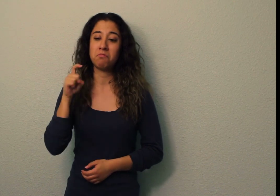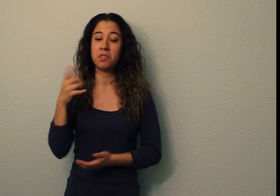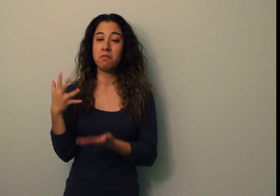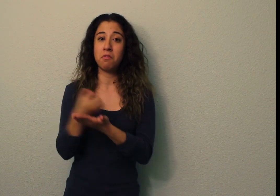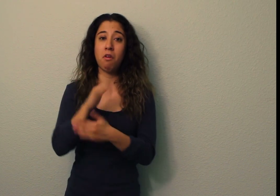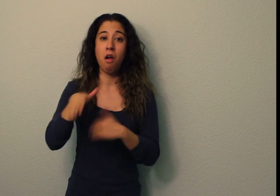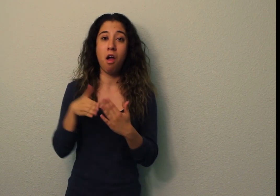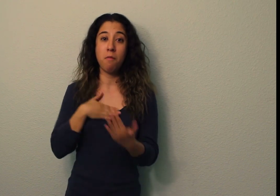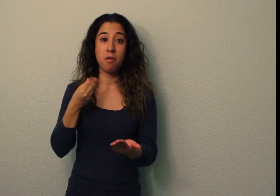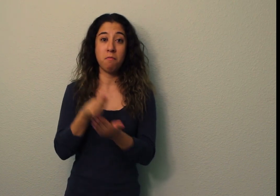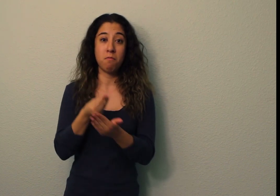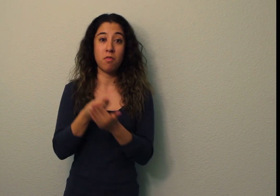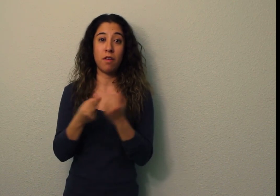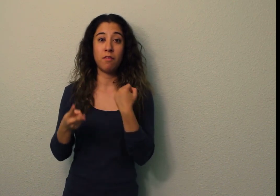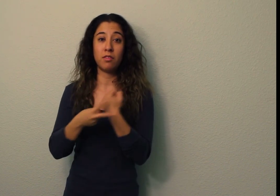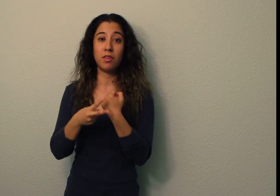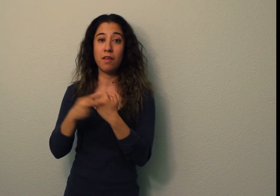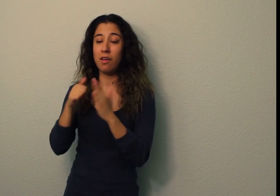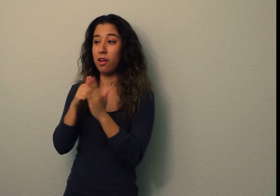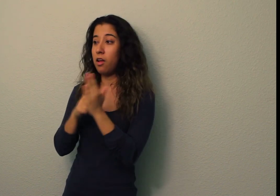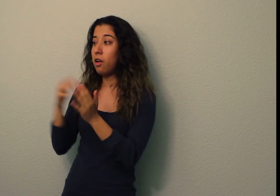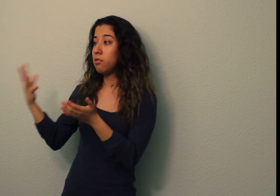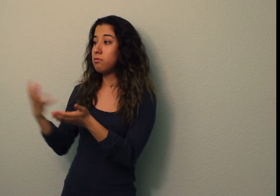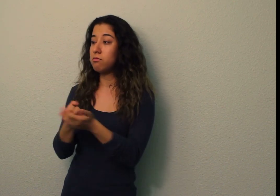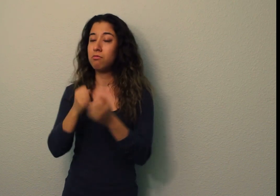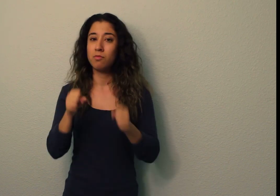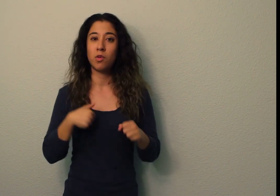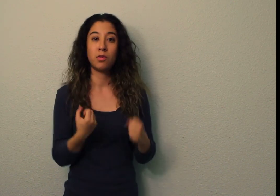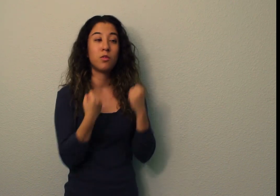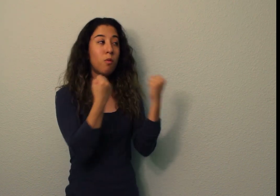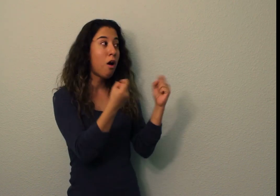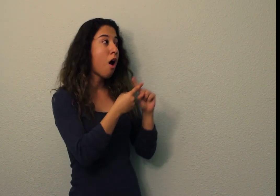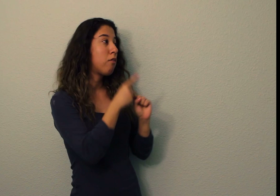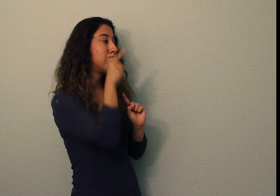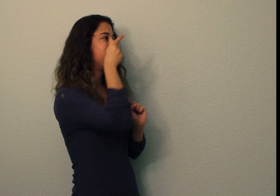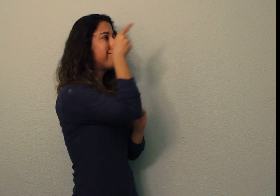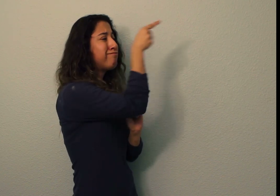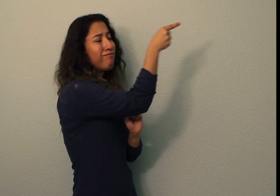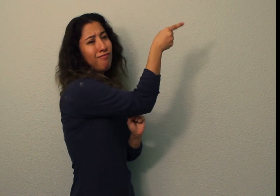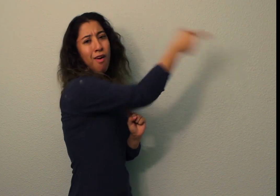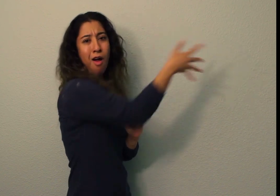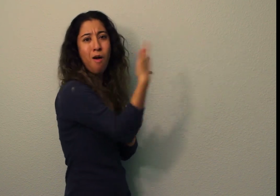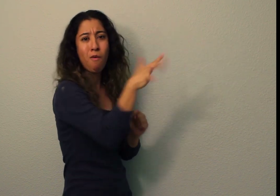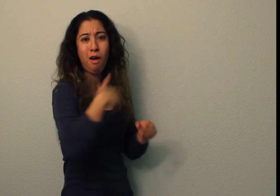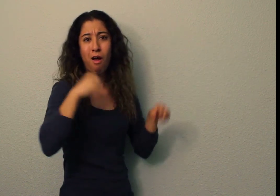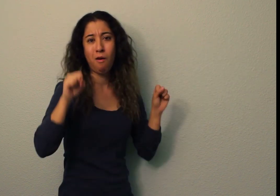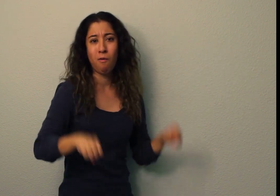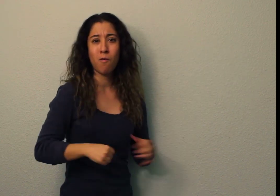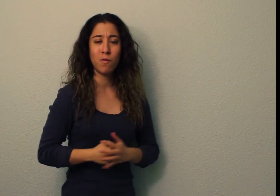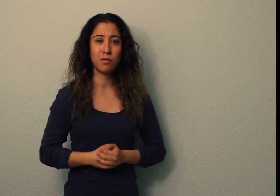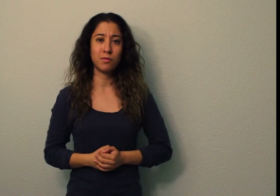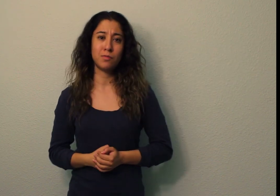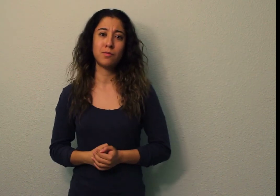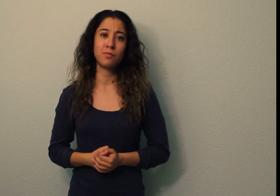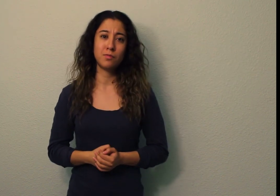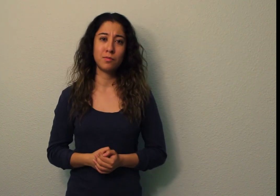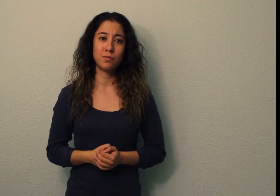I used my savings to go as far away as I could possibly be.